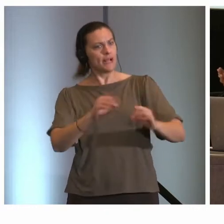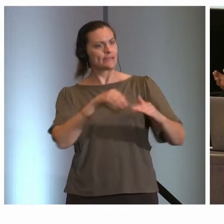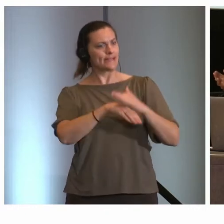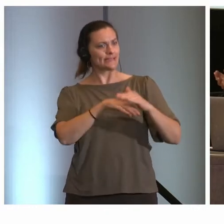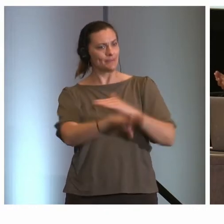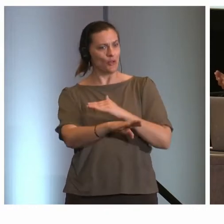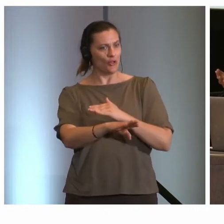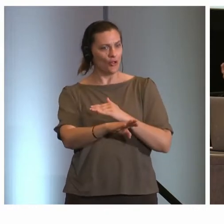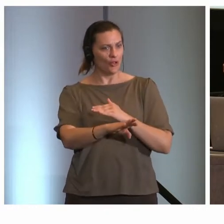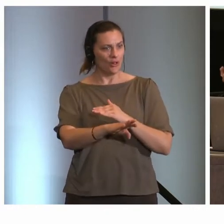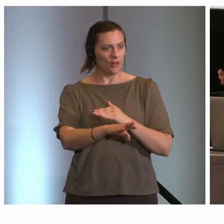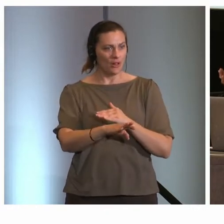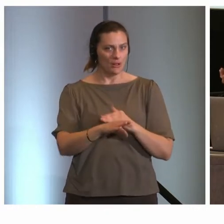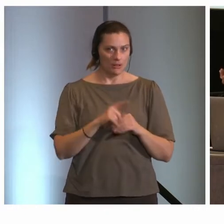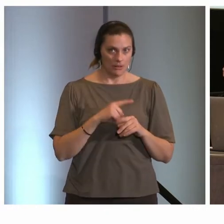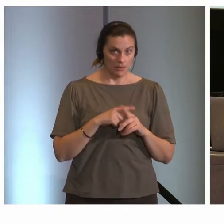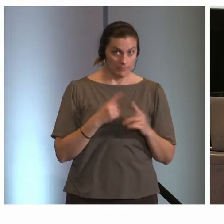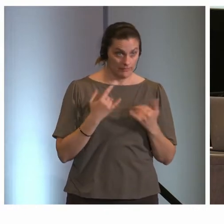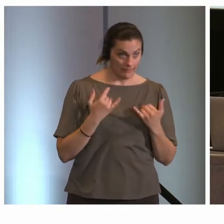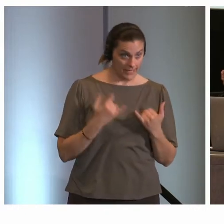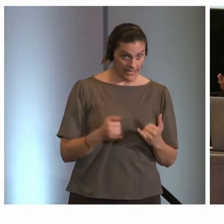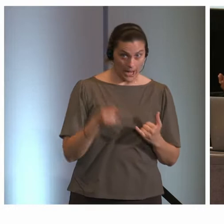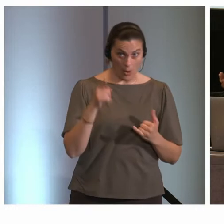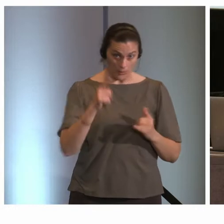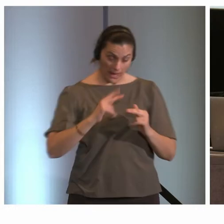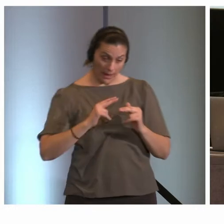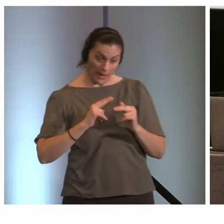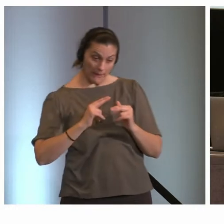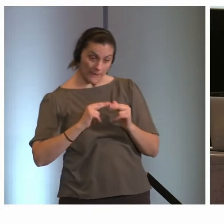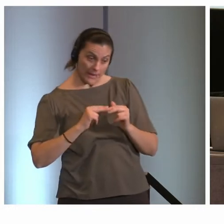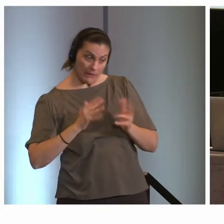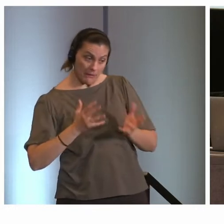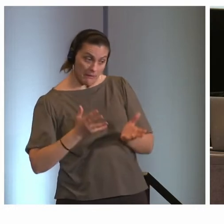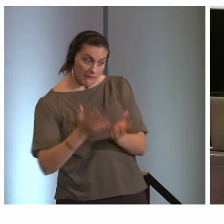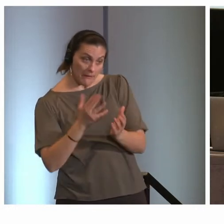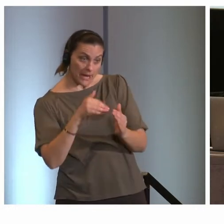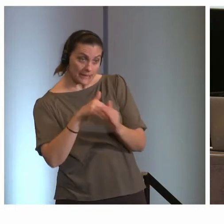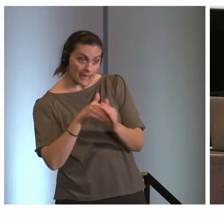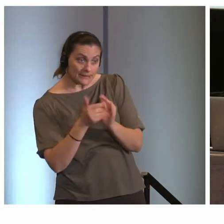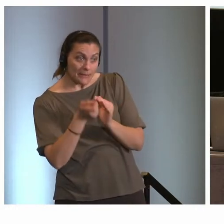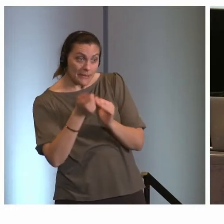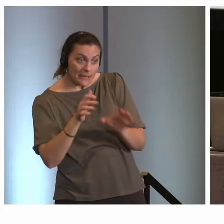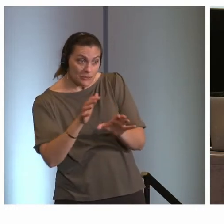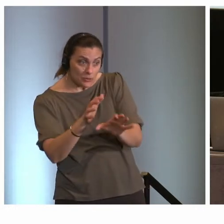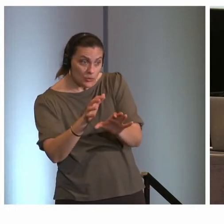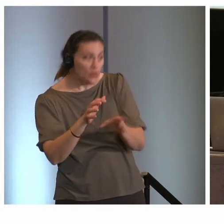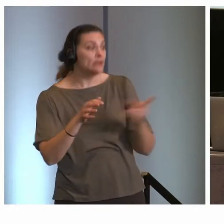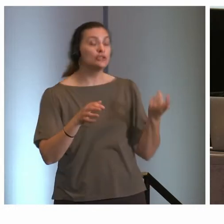on creating this accessible space, for her.